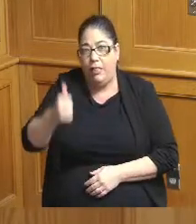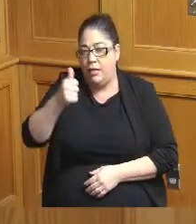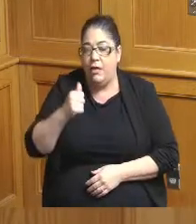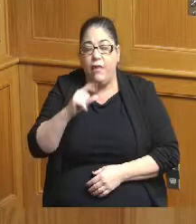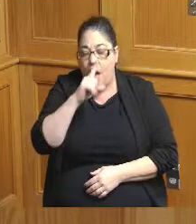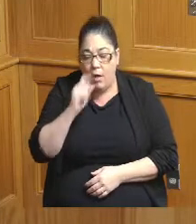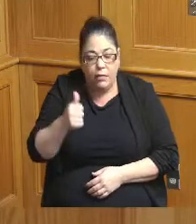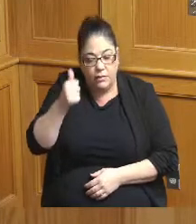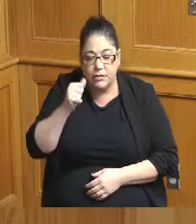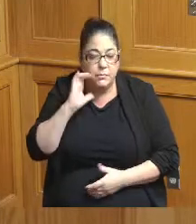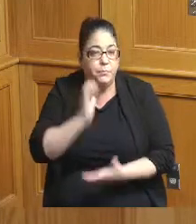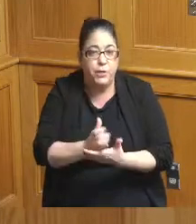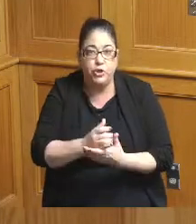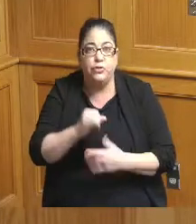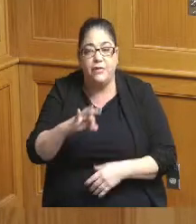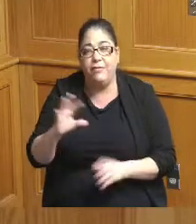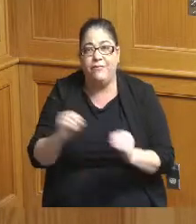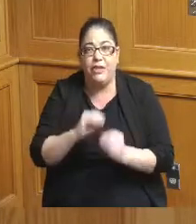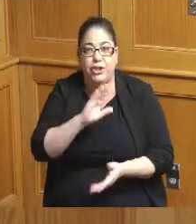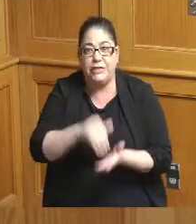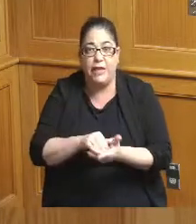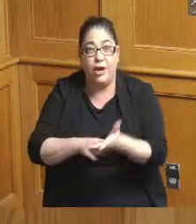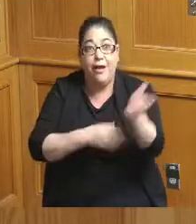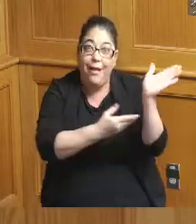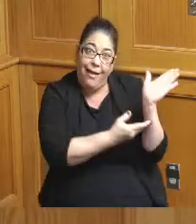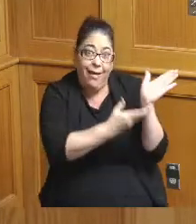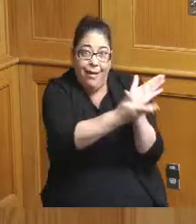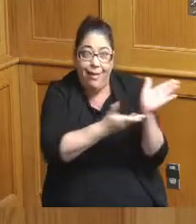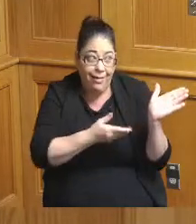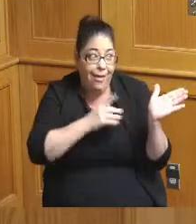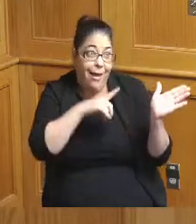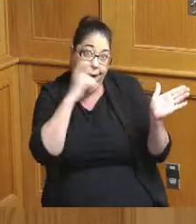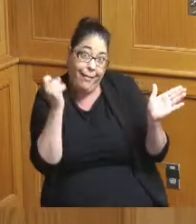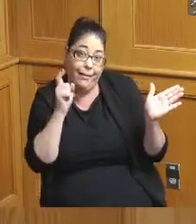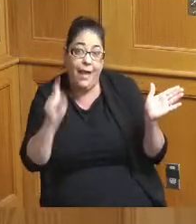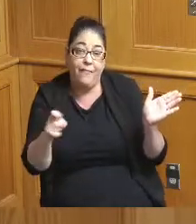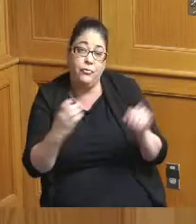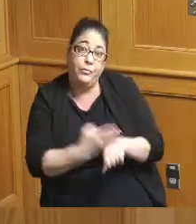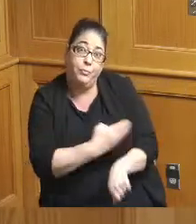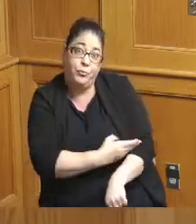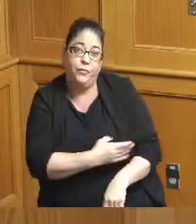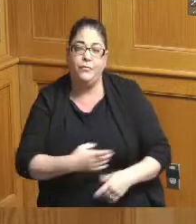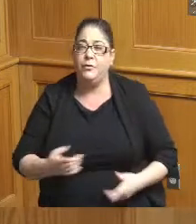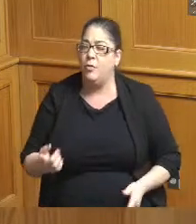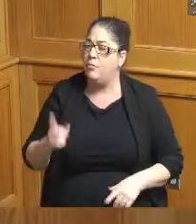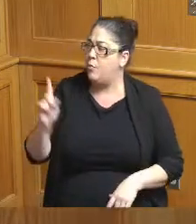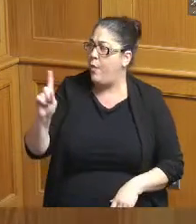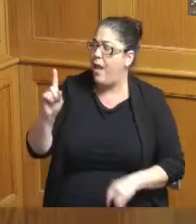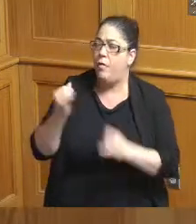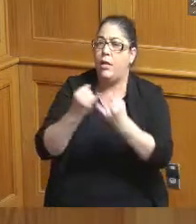them up isn't this ugly I mean you know come on I where's the independent analysis that says that